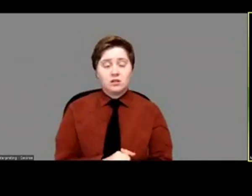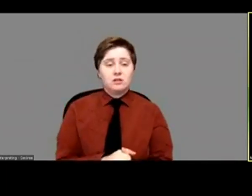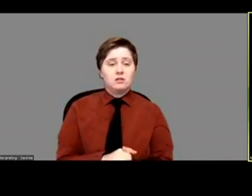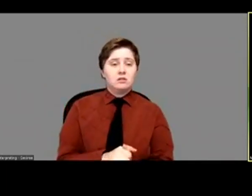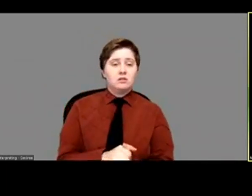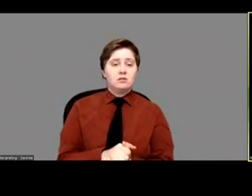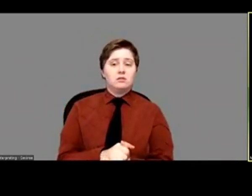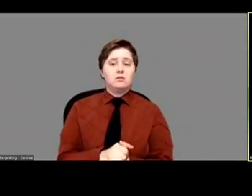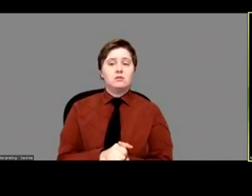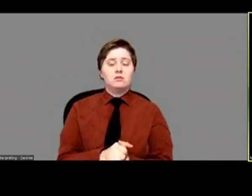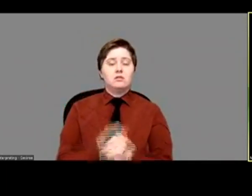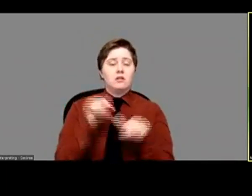be requiring.